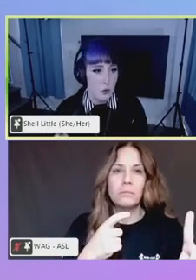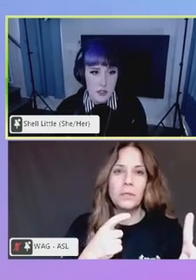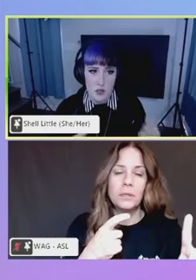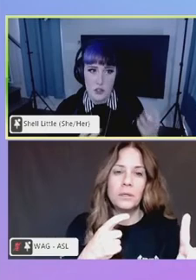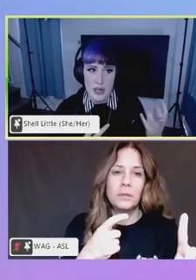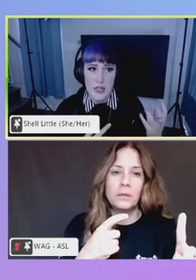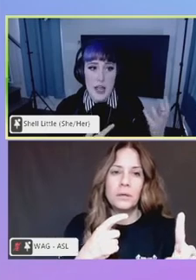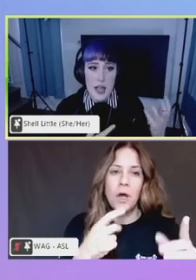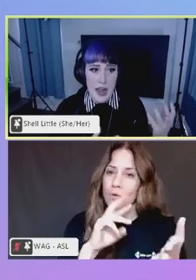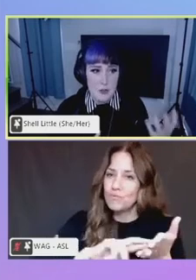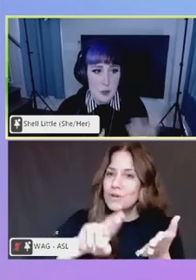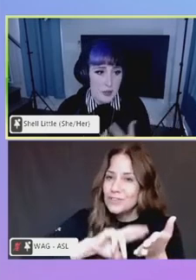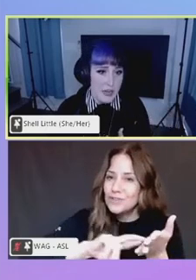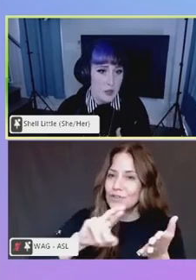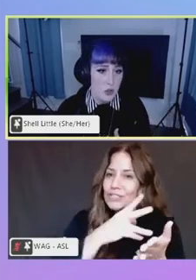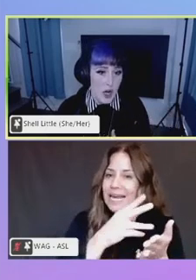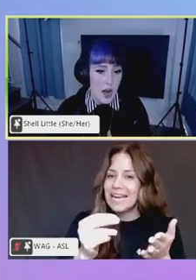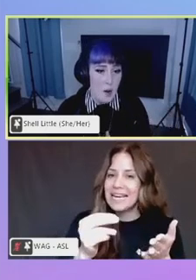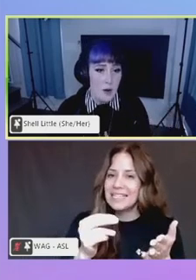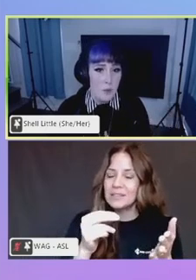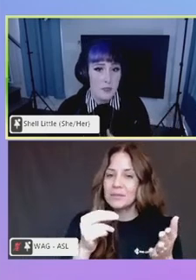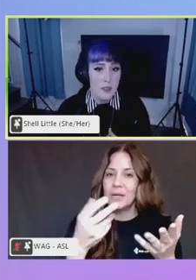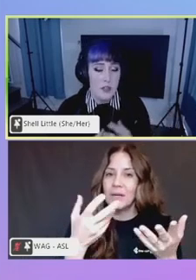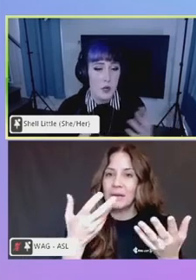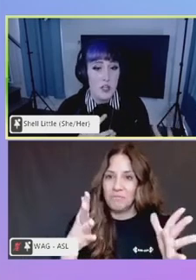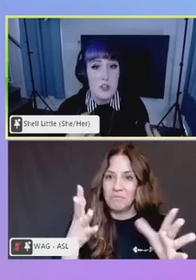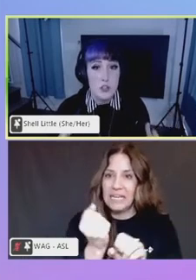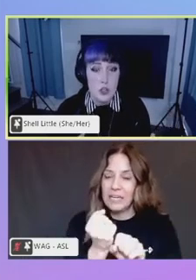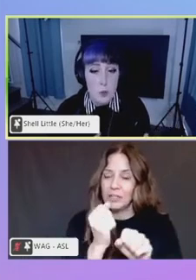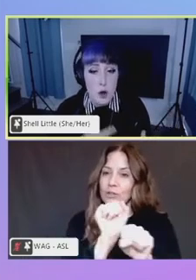what is expected versus what is even reasonable to be doing? Again, I have